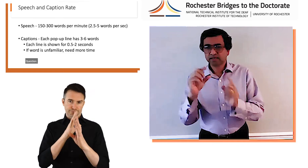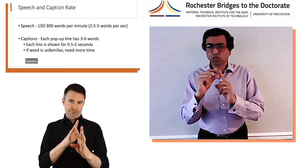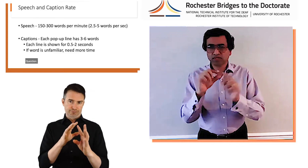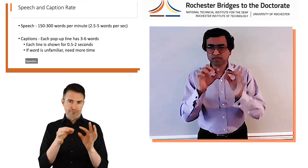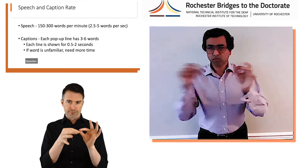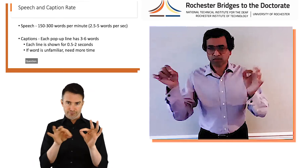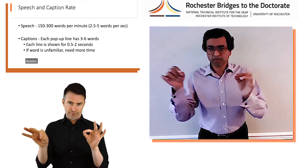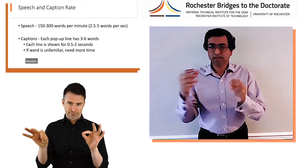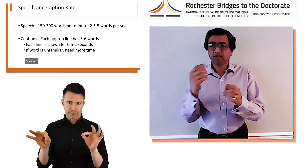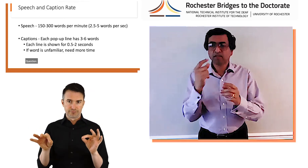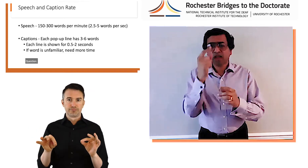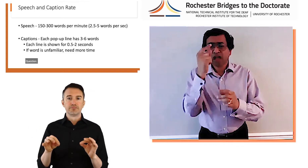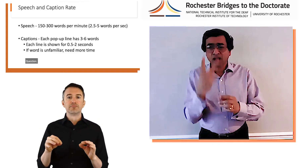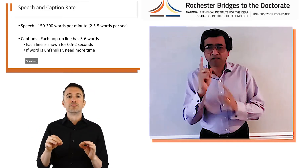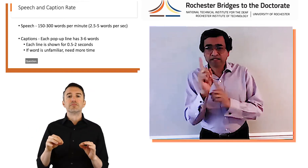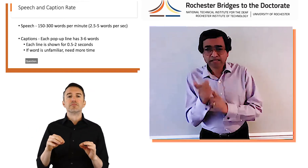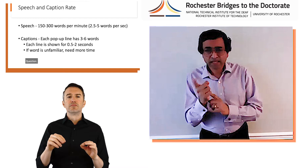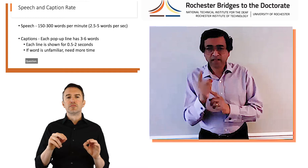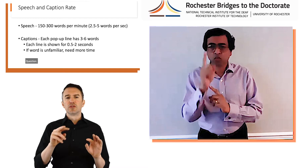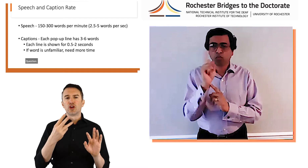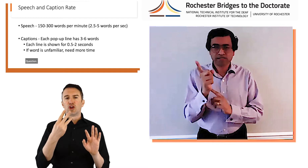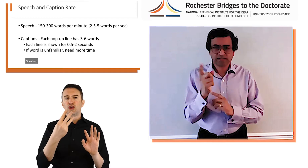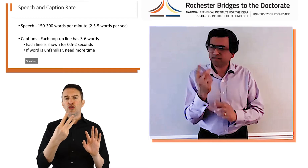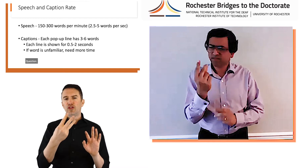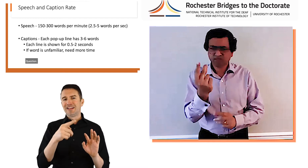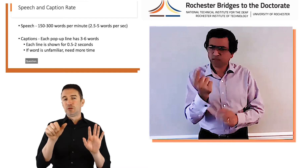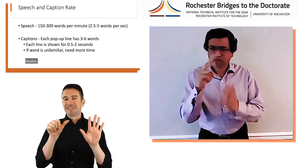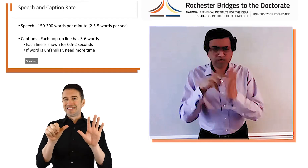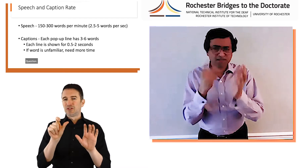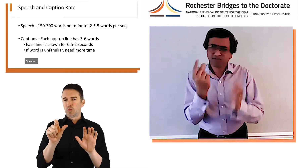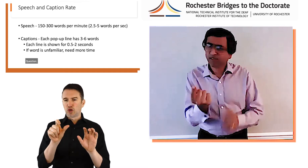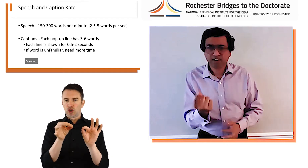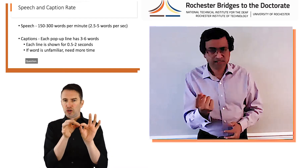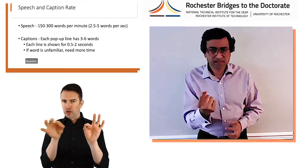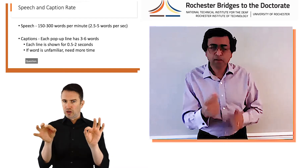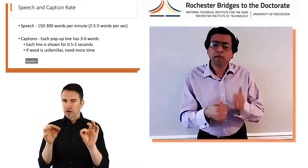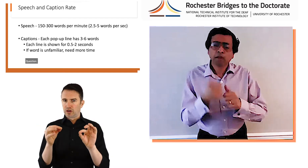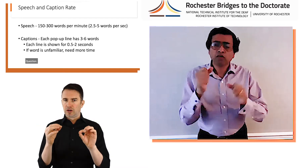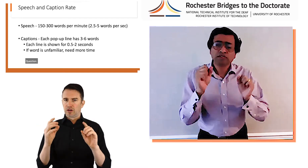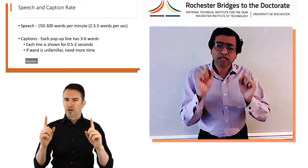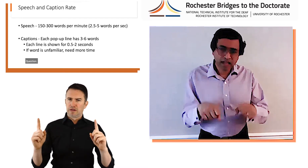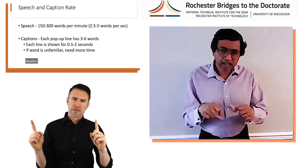3 to 6 words on each line of captioning, which means that they can only appear for a short time.